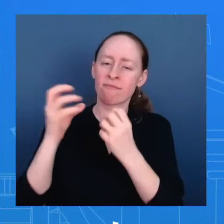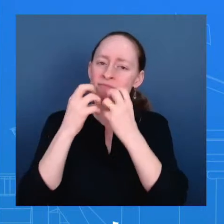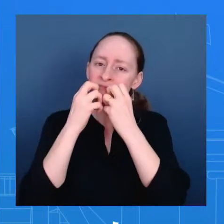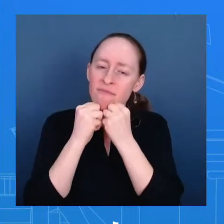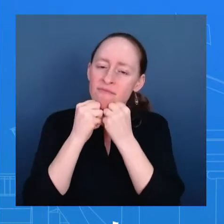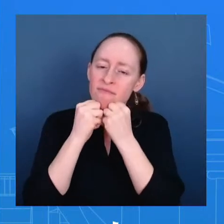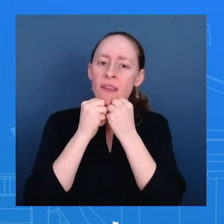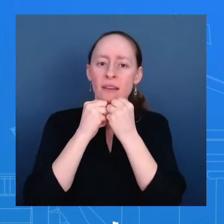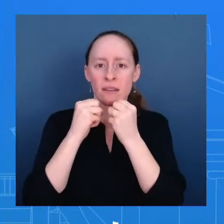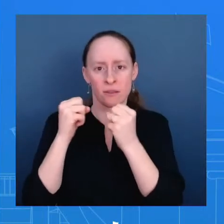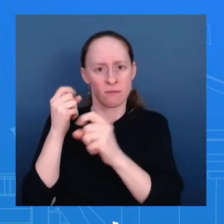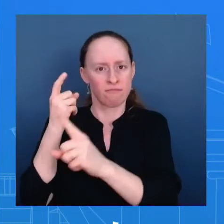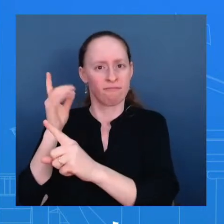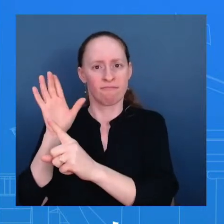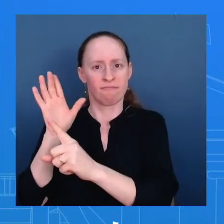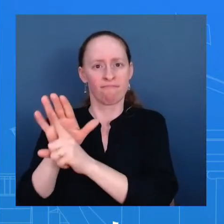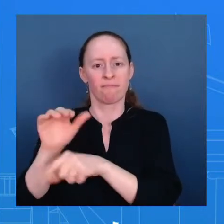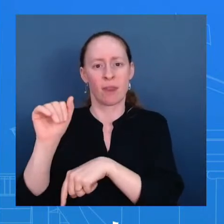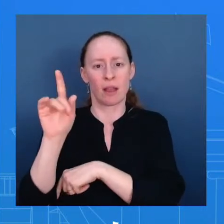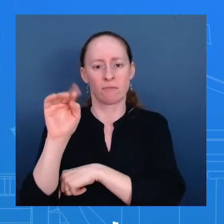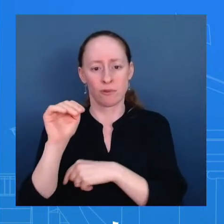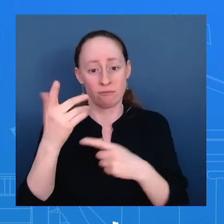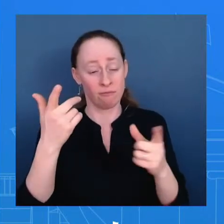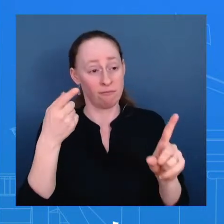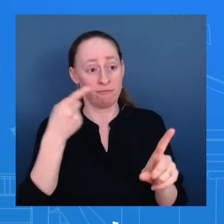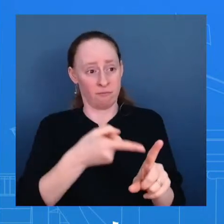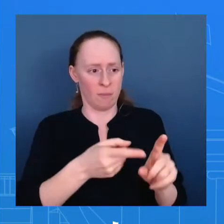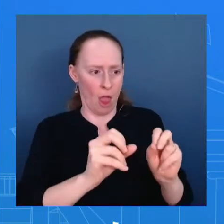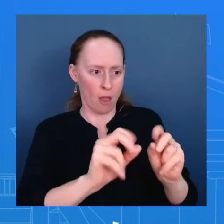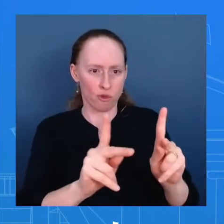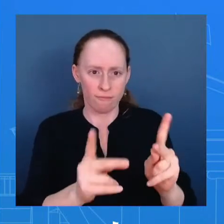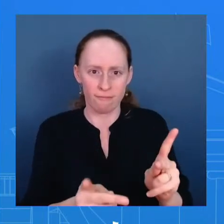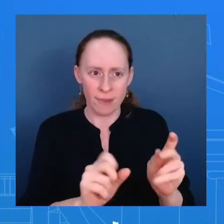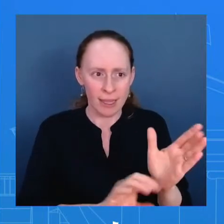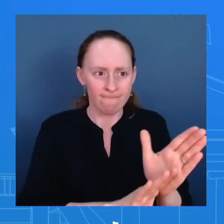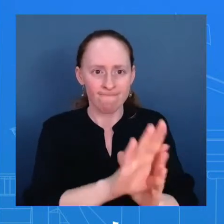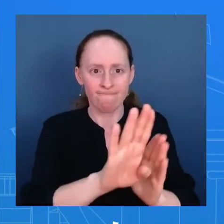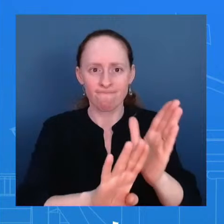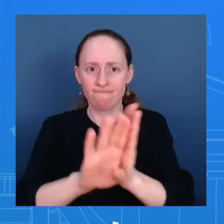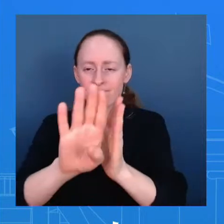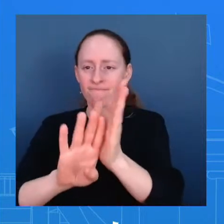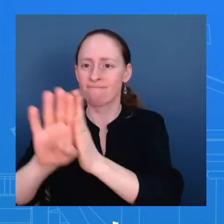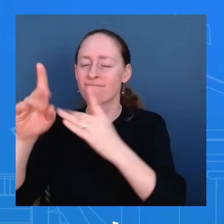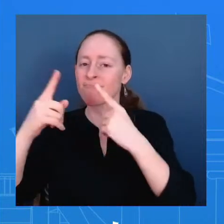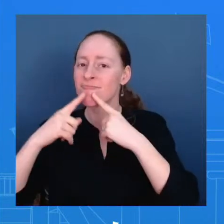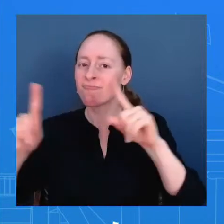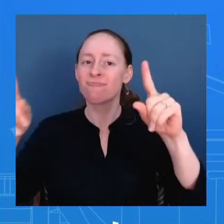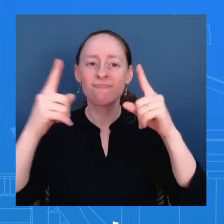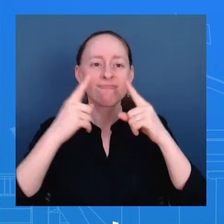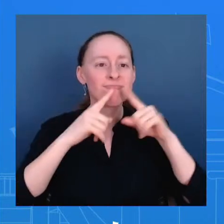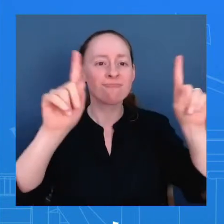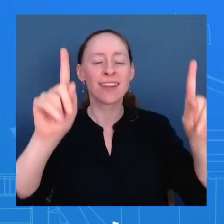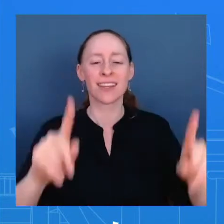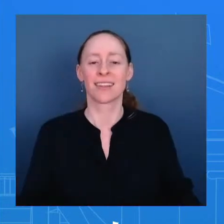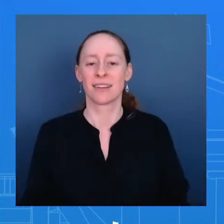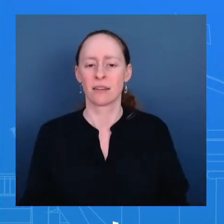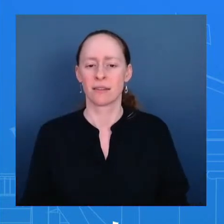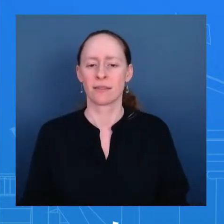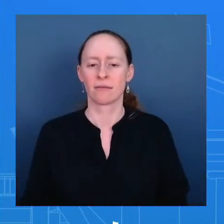as he seeks to build an economy from the middle -- middle out and bottom up. I mean, so, this is -- this is nothing new.